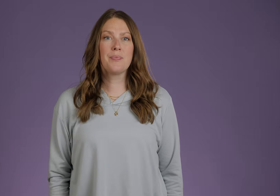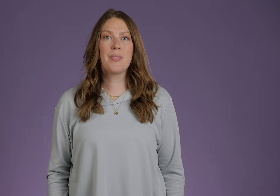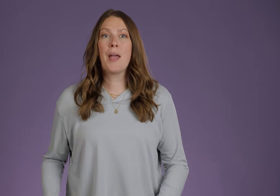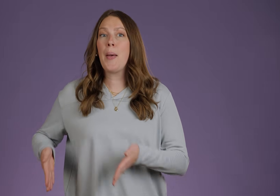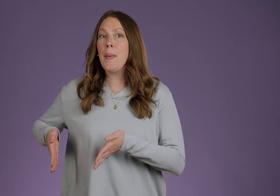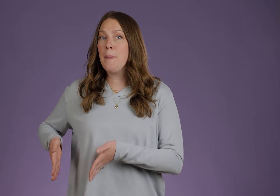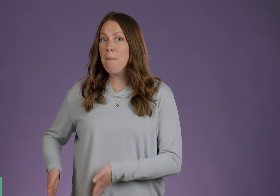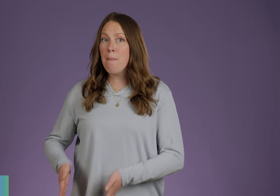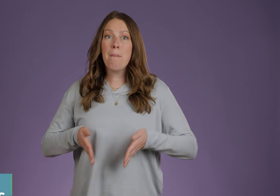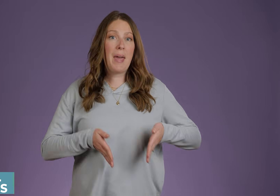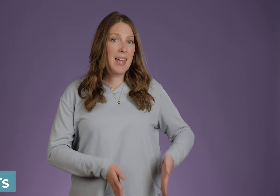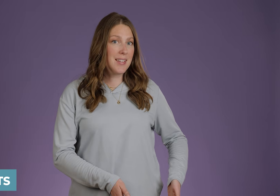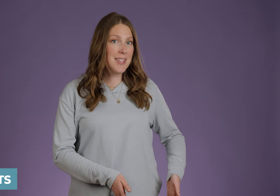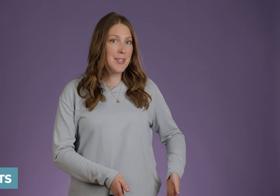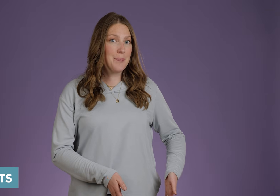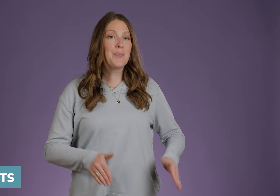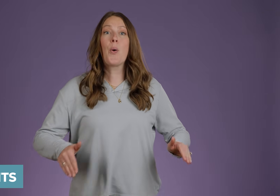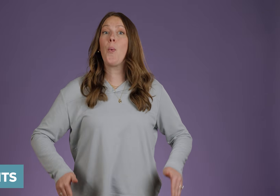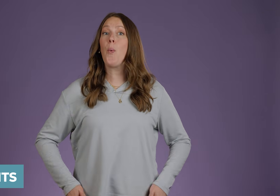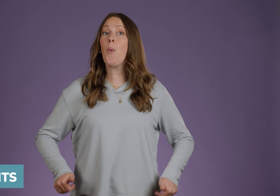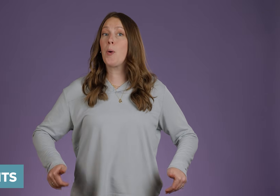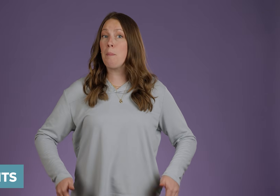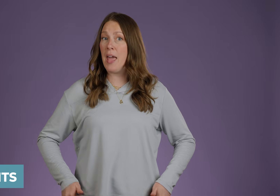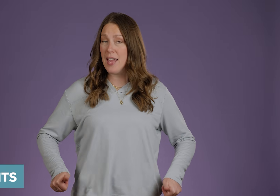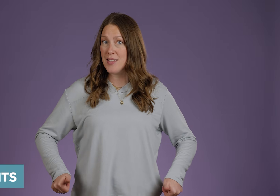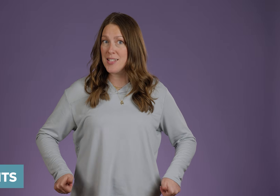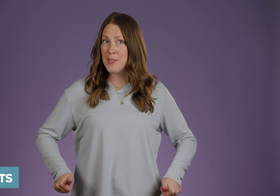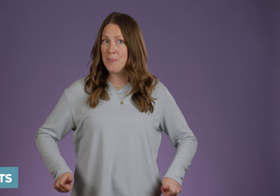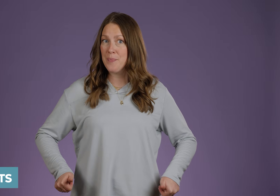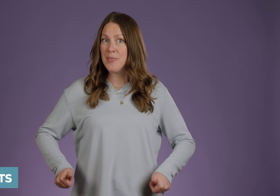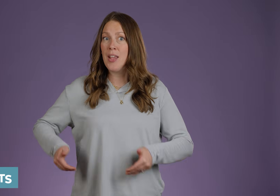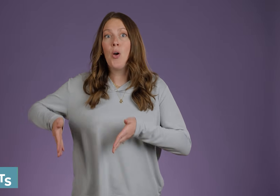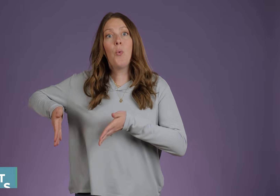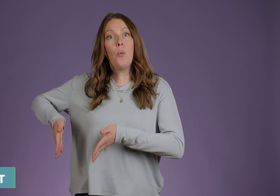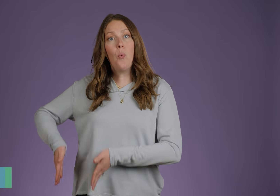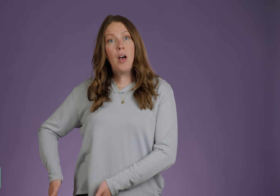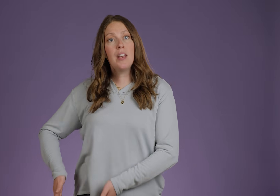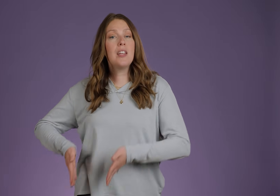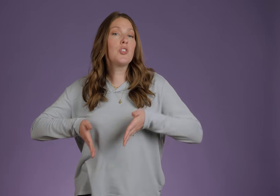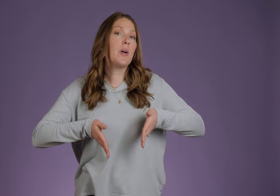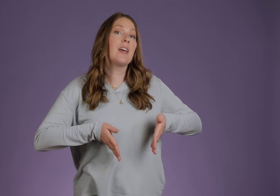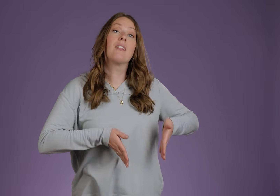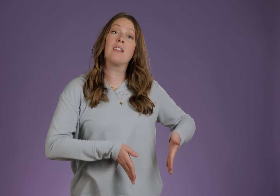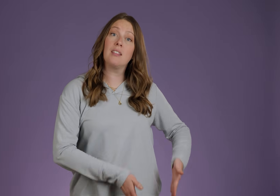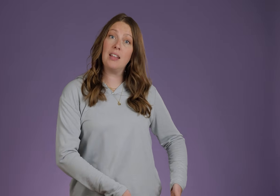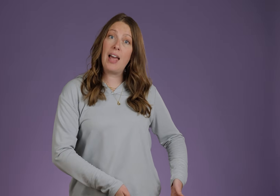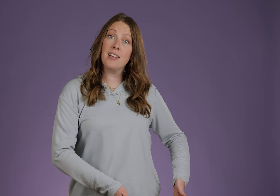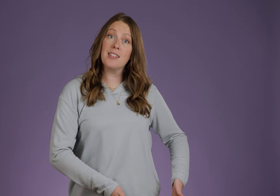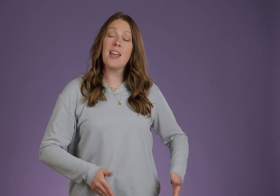Pants or pants One is showing the legs